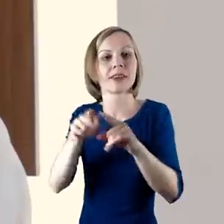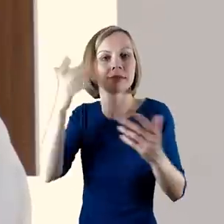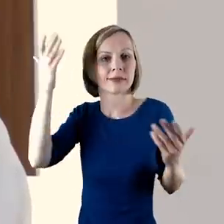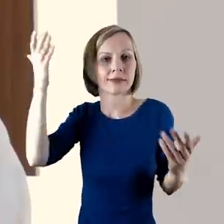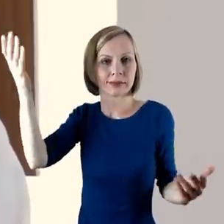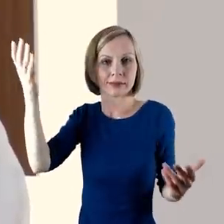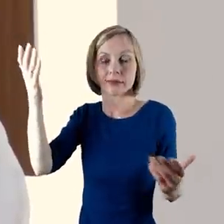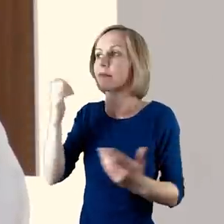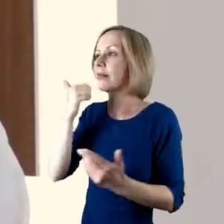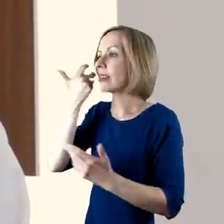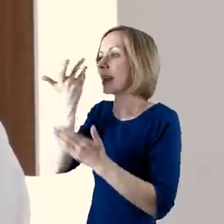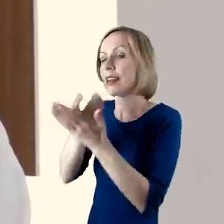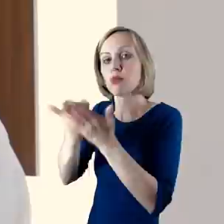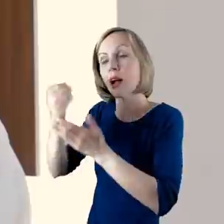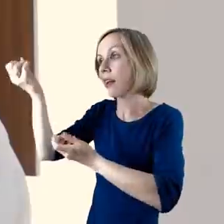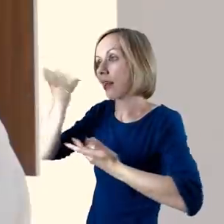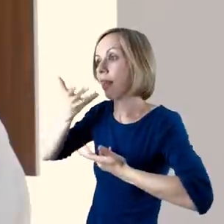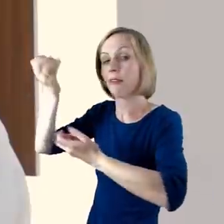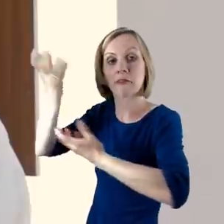Give us today our daily bread.